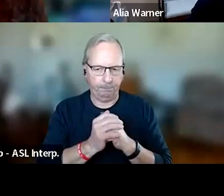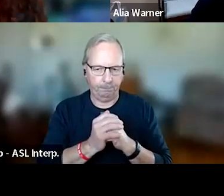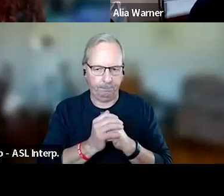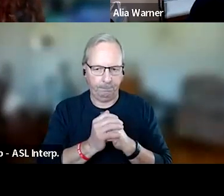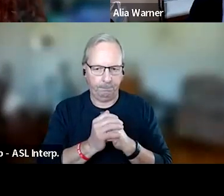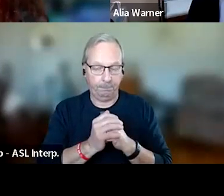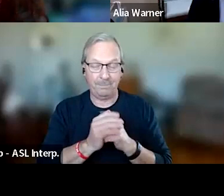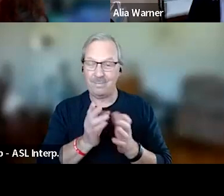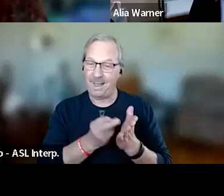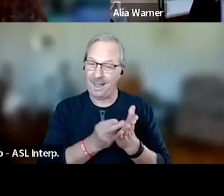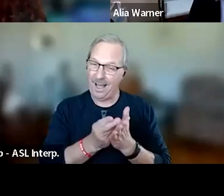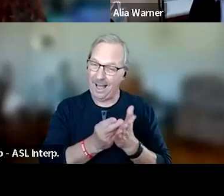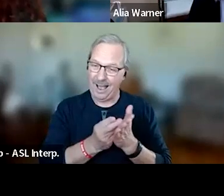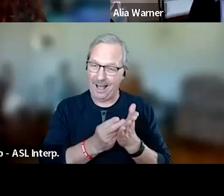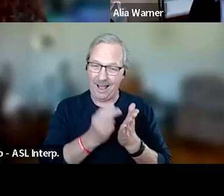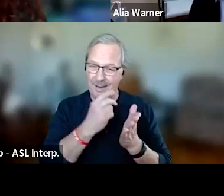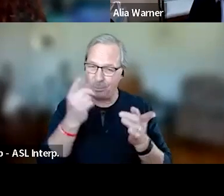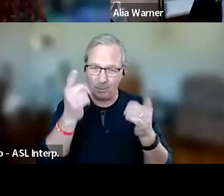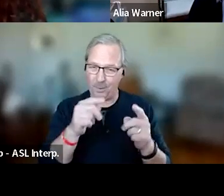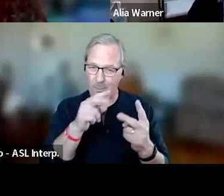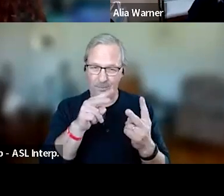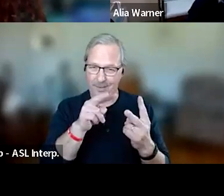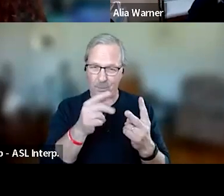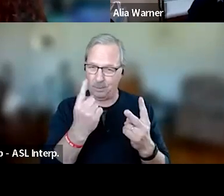Honestly I don't agree with either. I think it even as far,